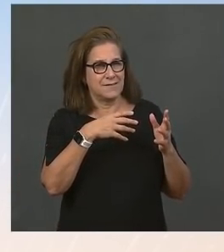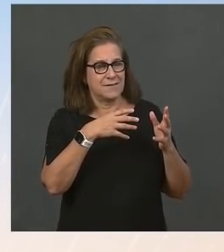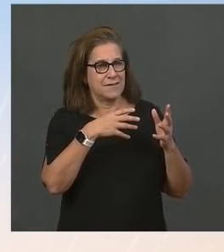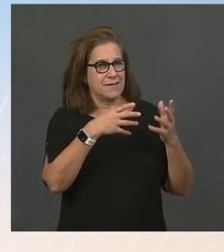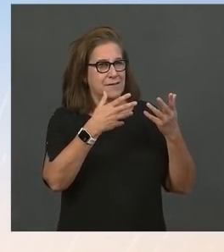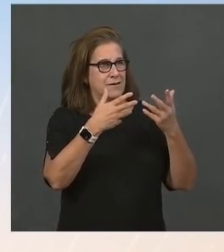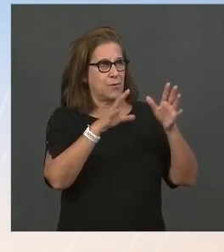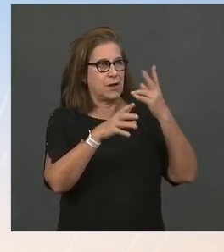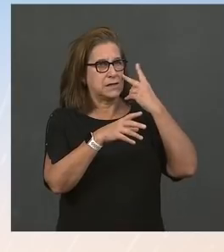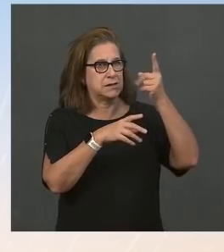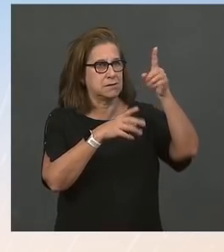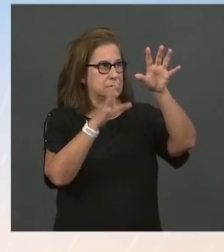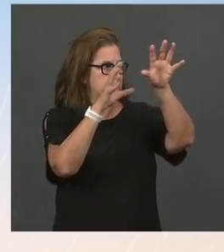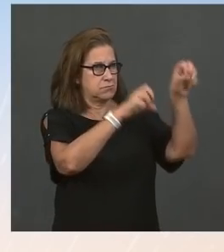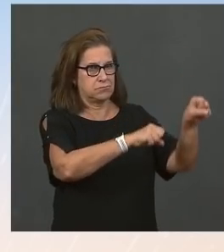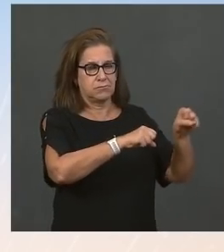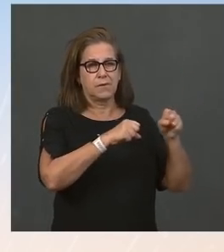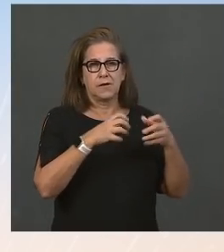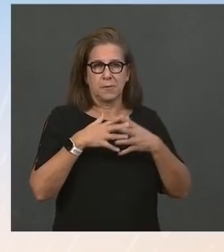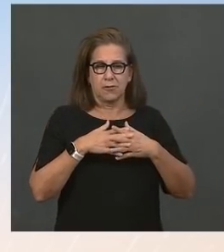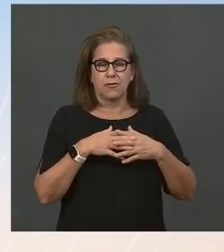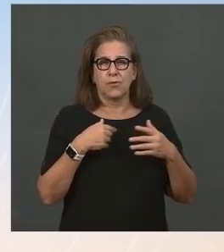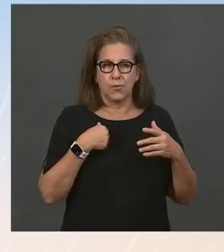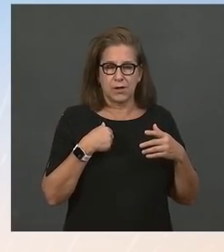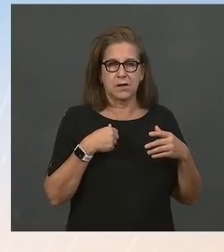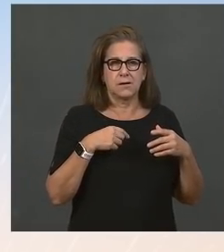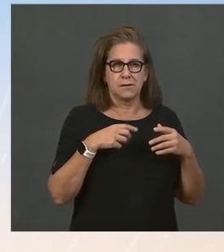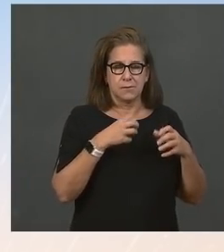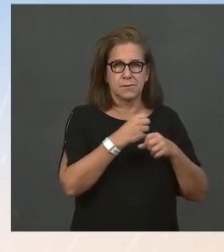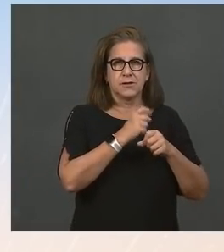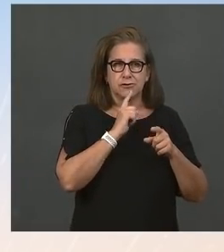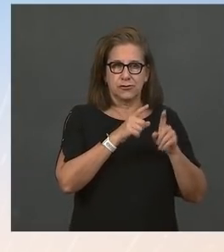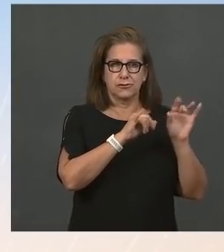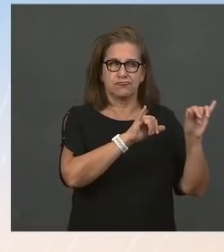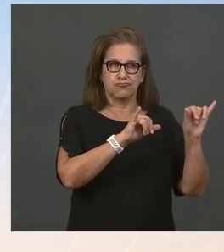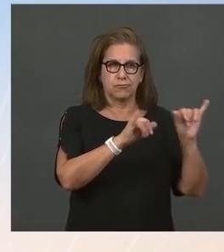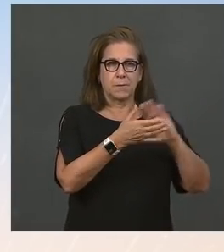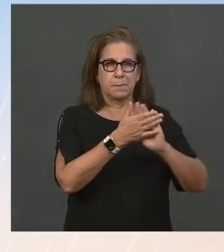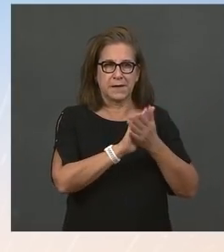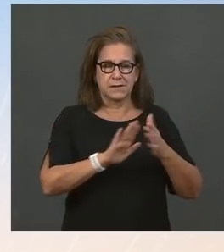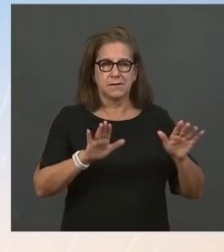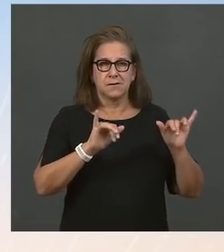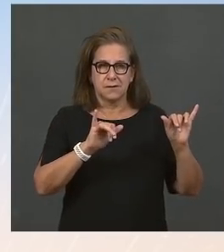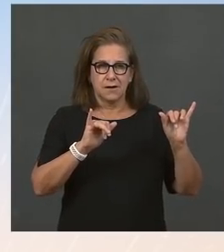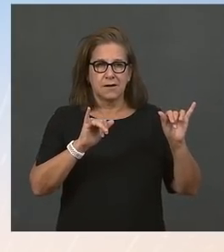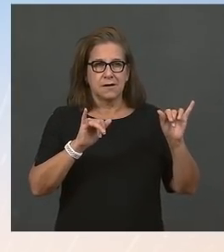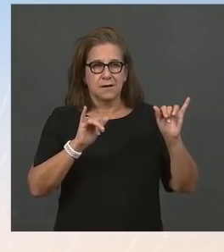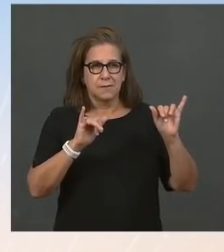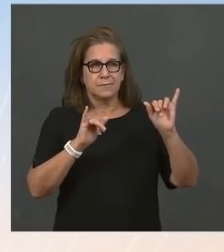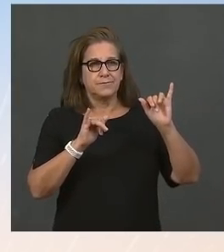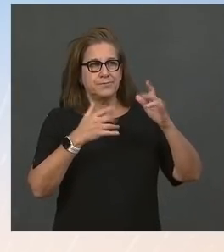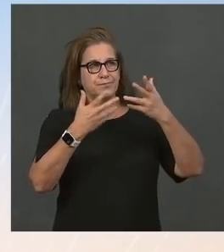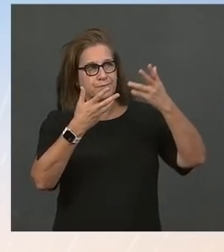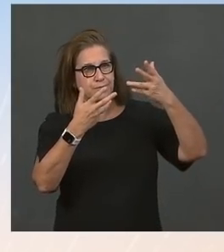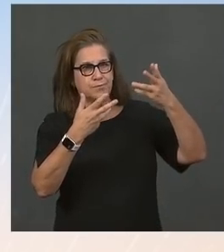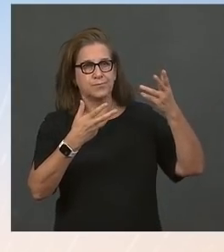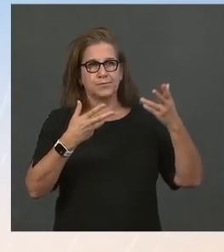is our focus. That's the view of the President, that's the view of the Secretary of Defense, and there's no reason anyone should think otherwise. The Press: And then a follow-up